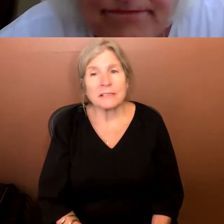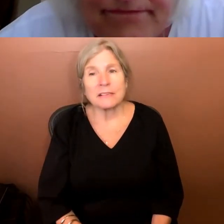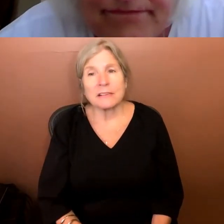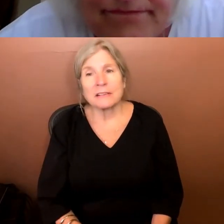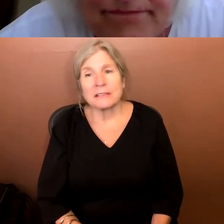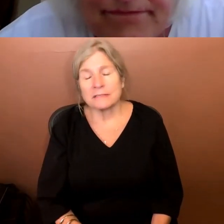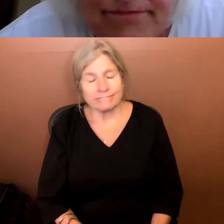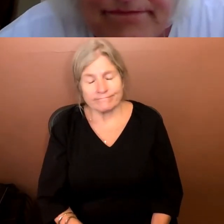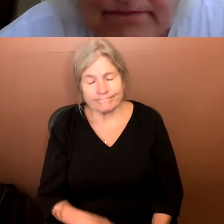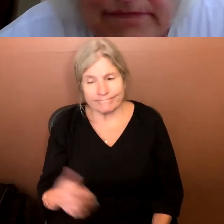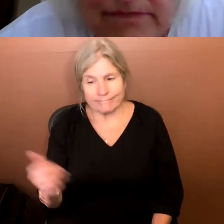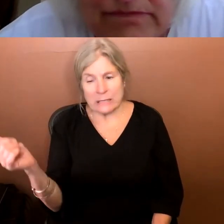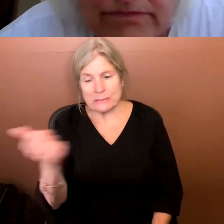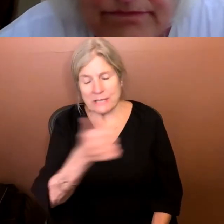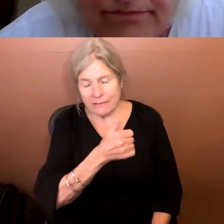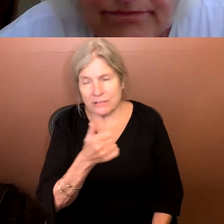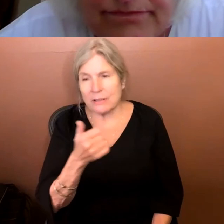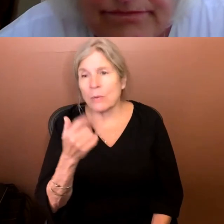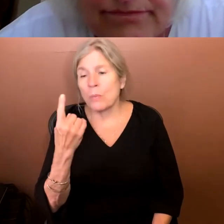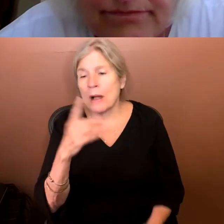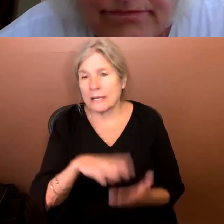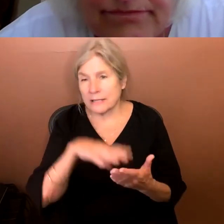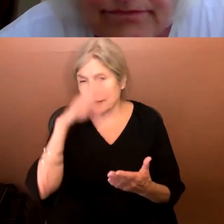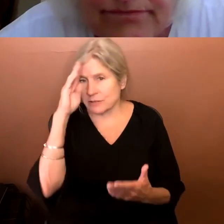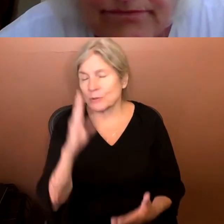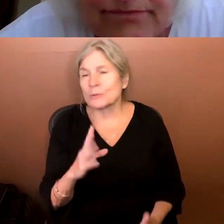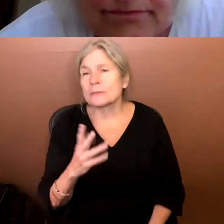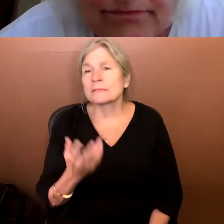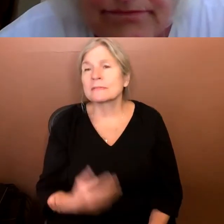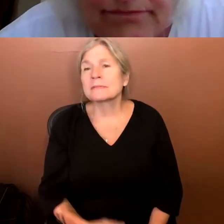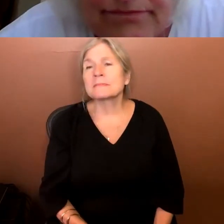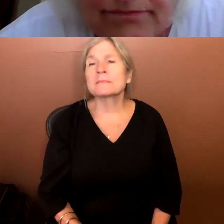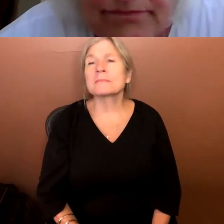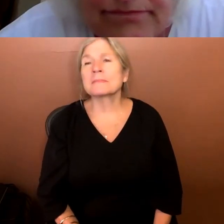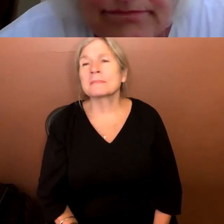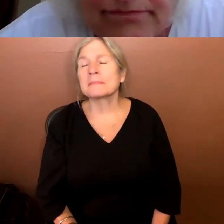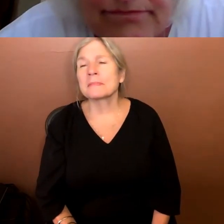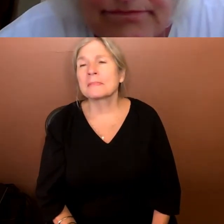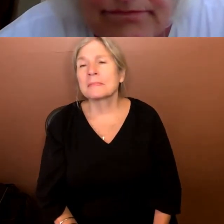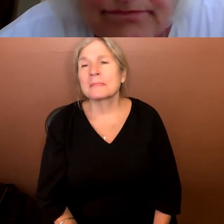And one student just touching back on the time element.